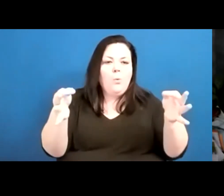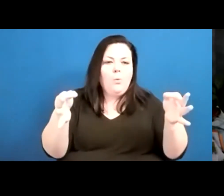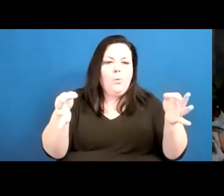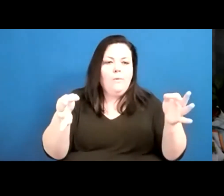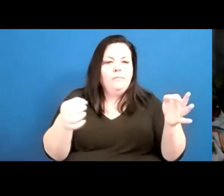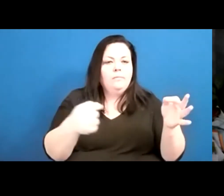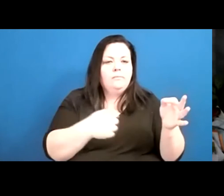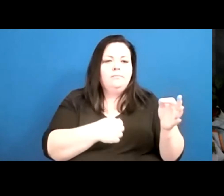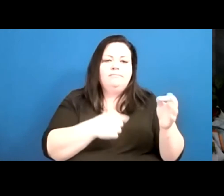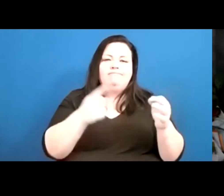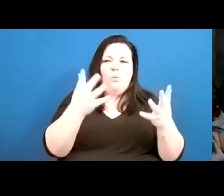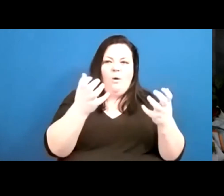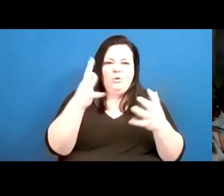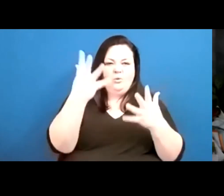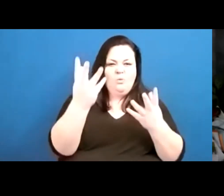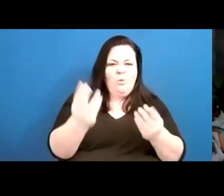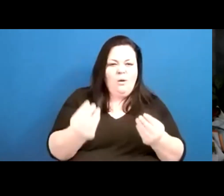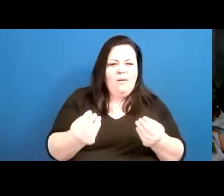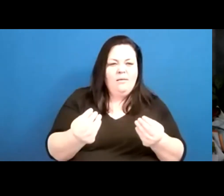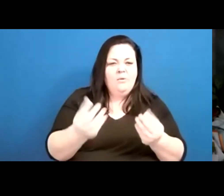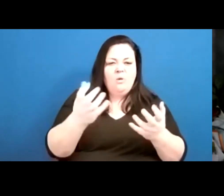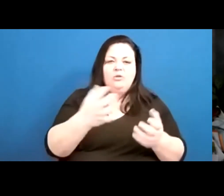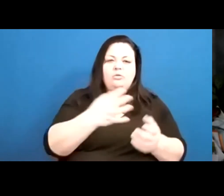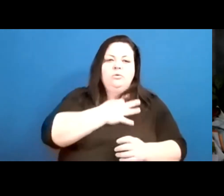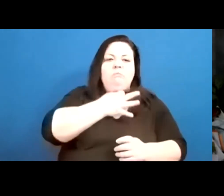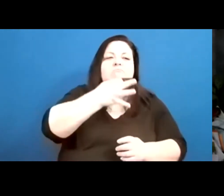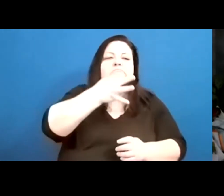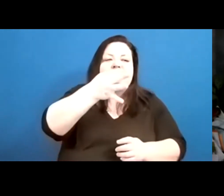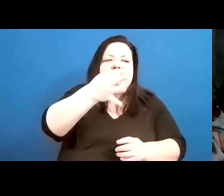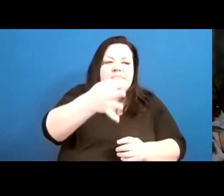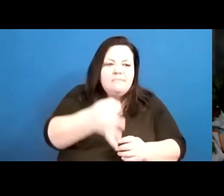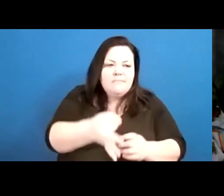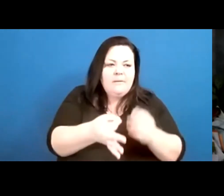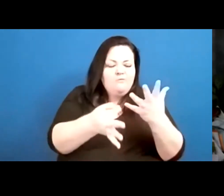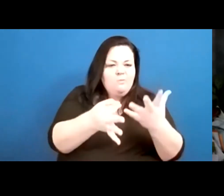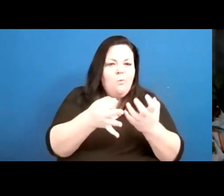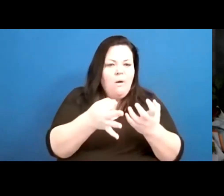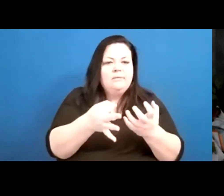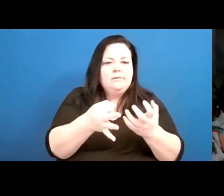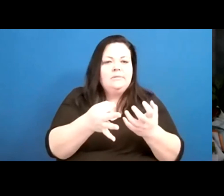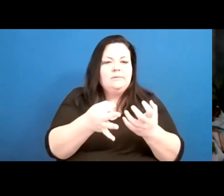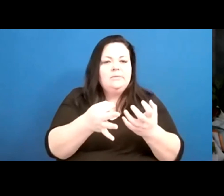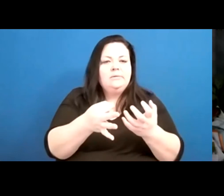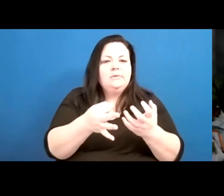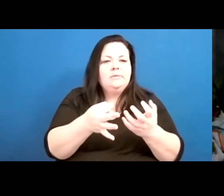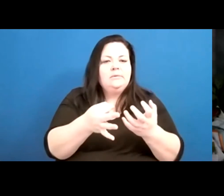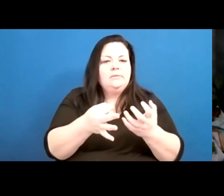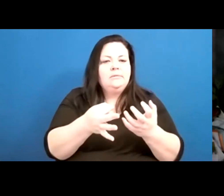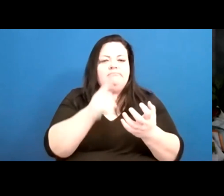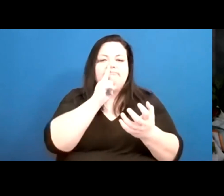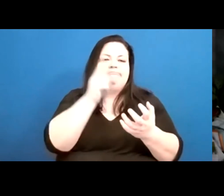it wants your damp // it wants mucus membrane // menace of a yellow beam